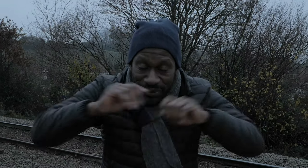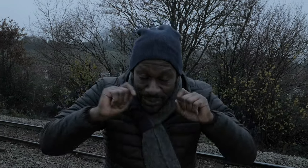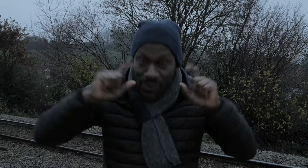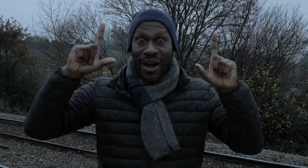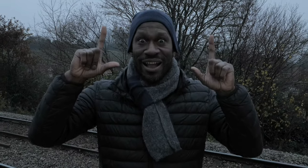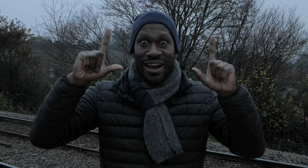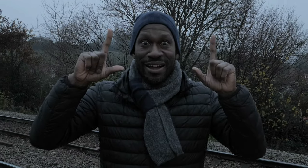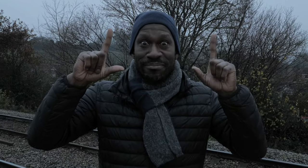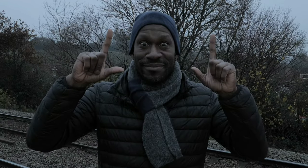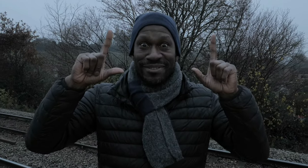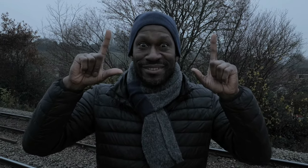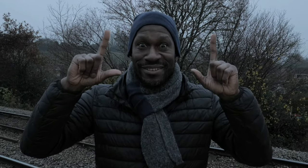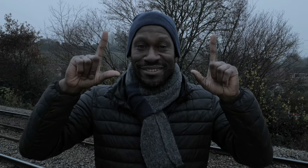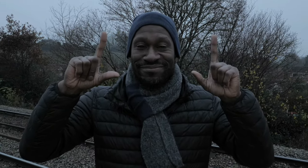Steam trains will return.